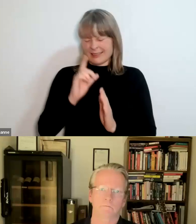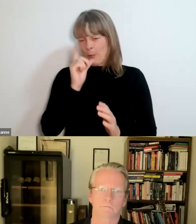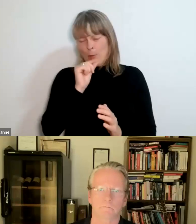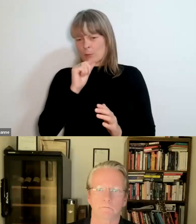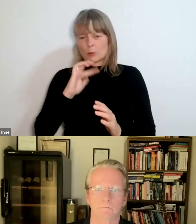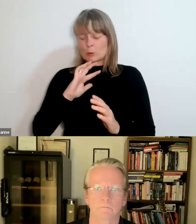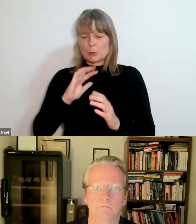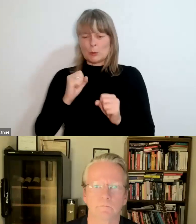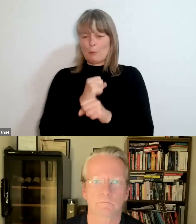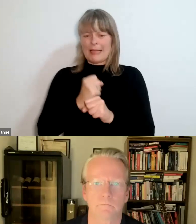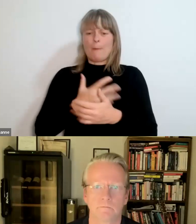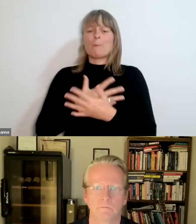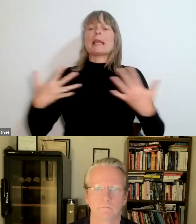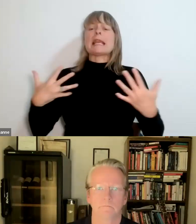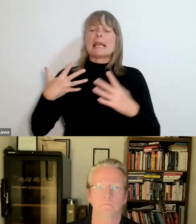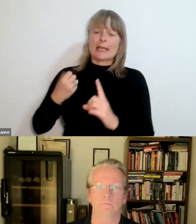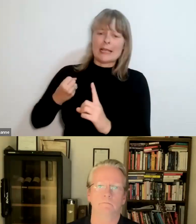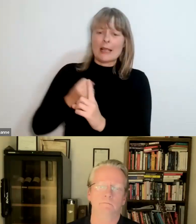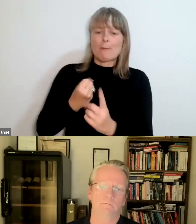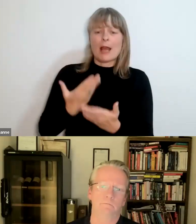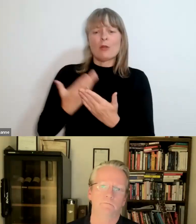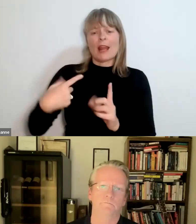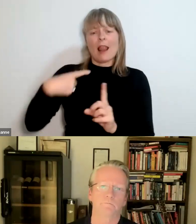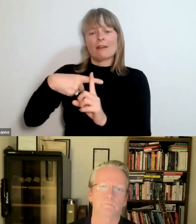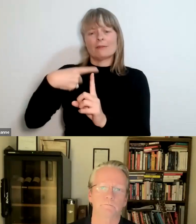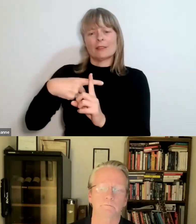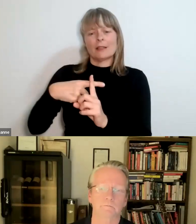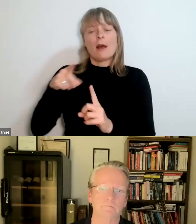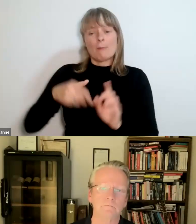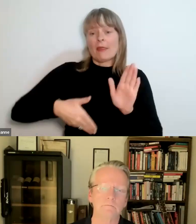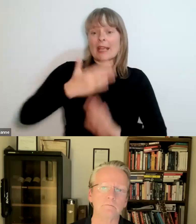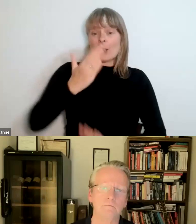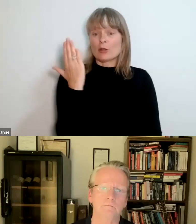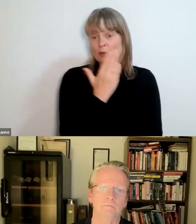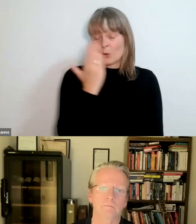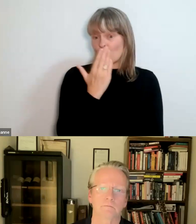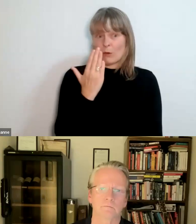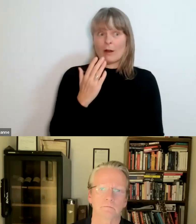in health, I see these children, I am still a practising paediatrician and I see these kids for